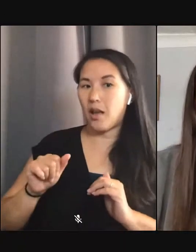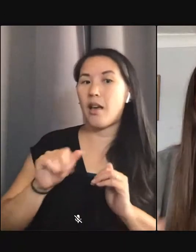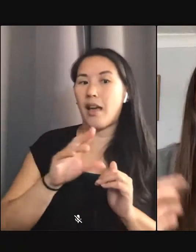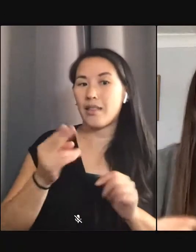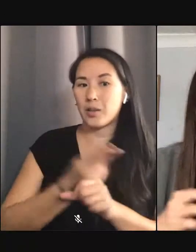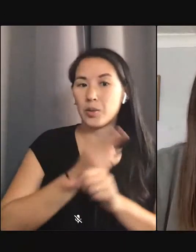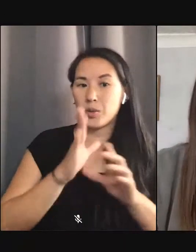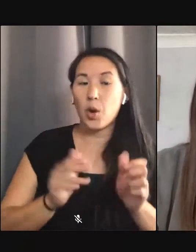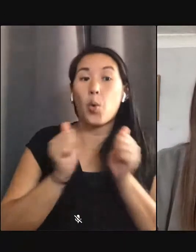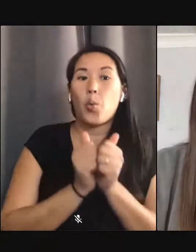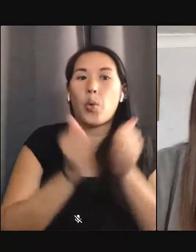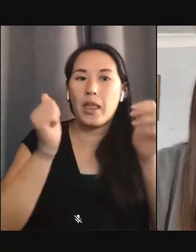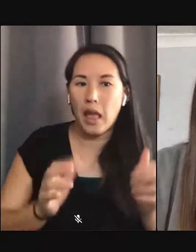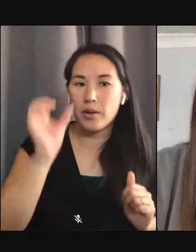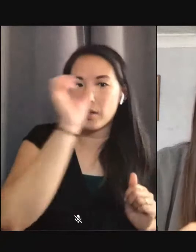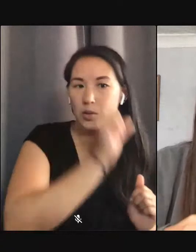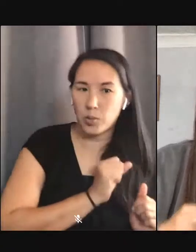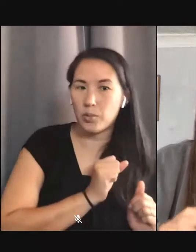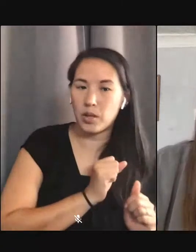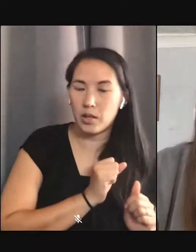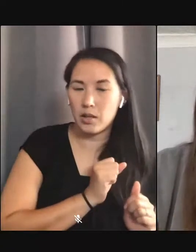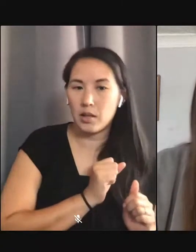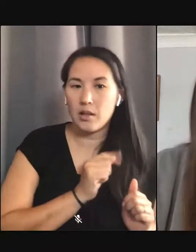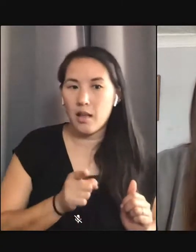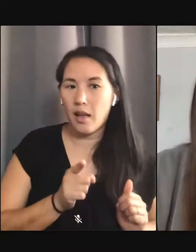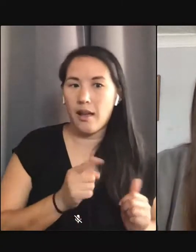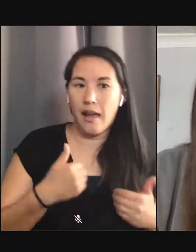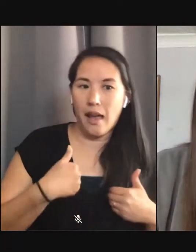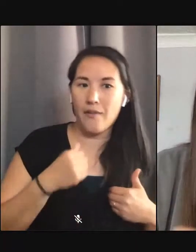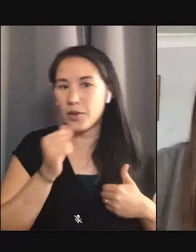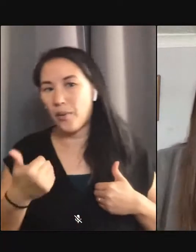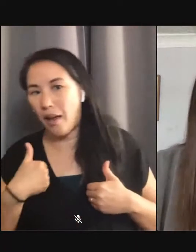without assuming that they do or do not have a certain disability or they do or do not